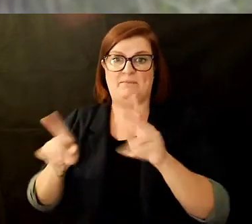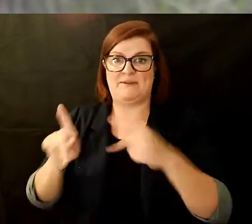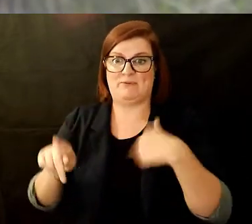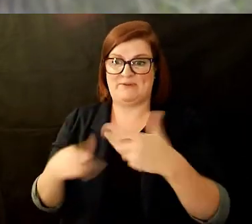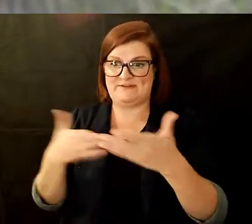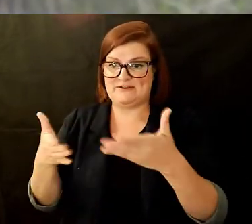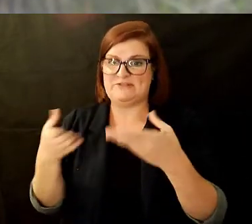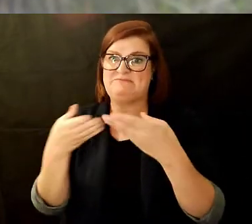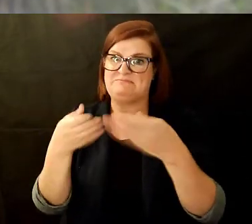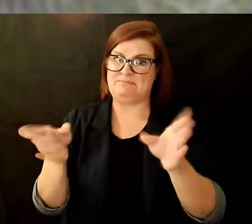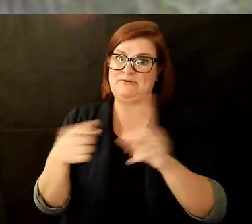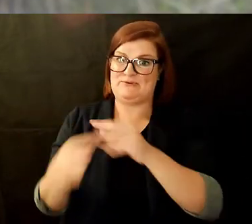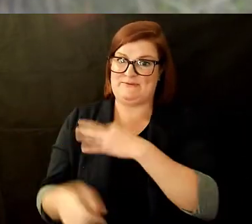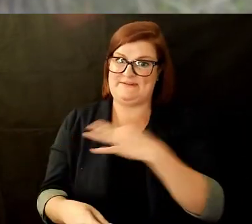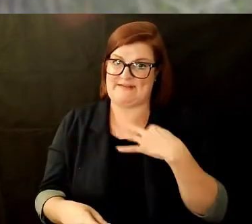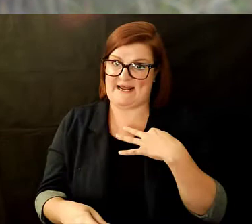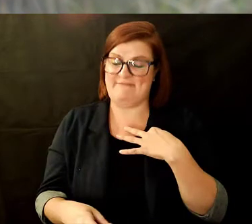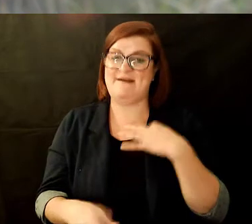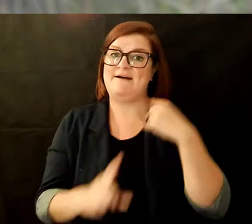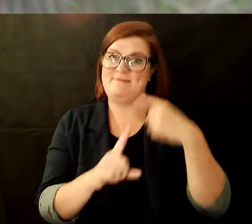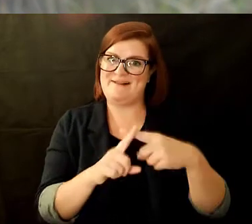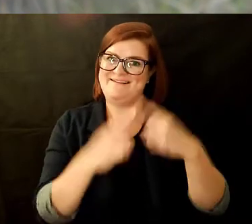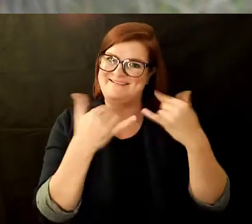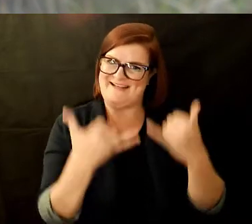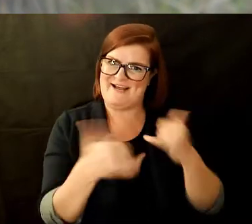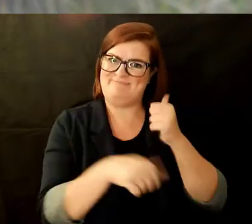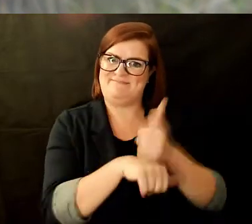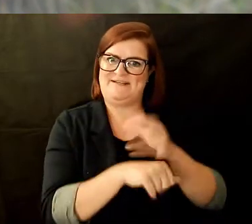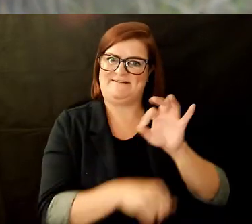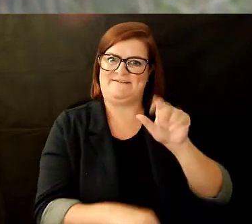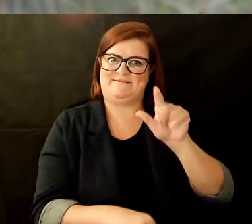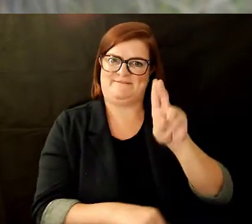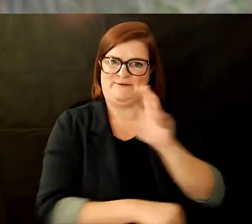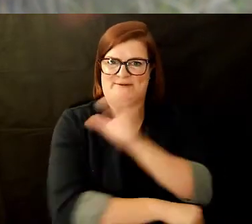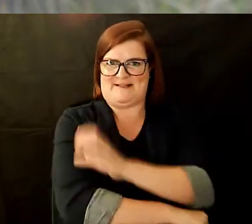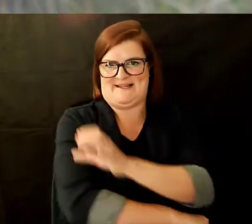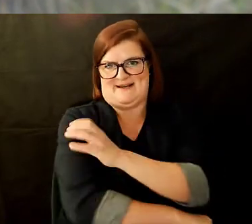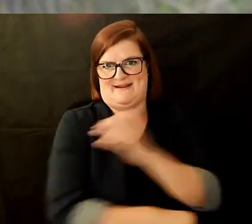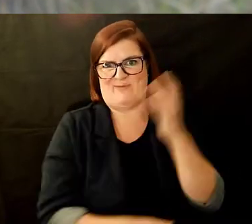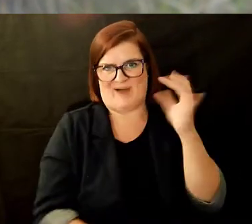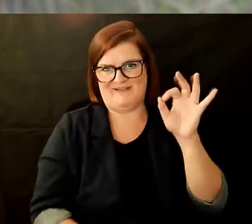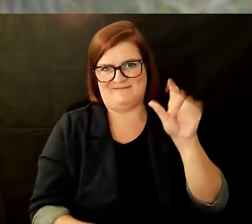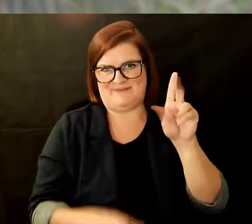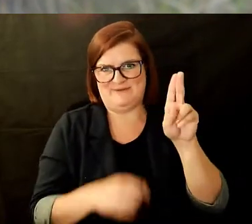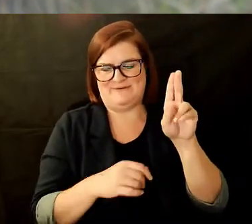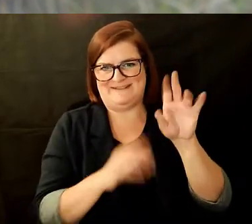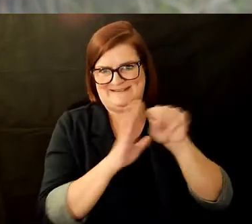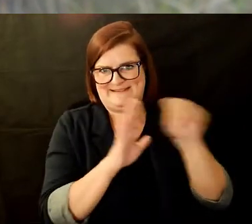open to our staff. And we've been doing that. And on top of that, now we have flu clinics and flu season.